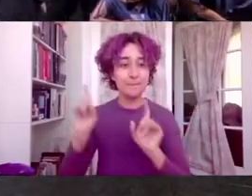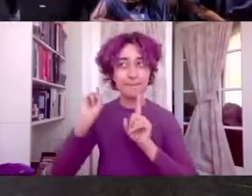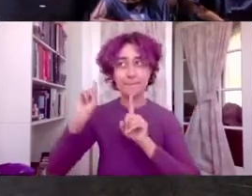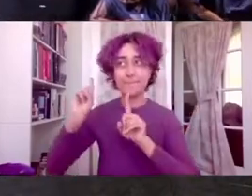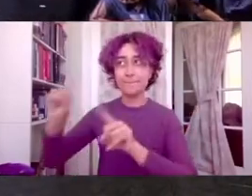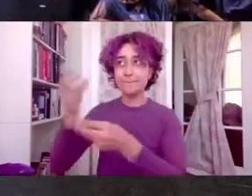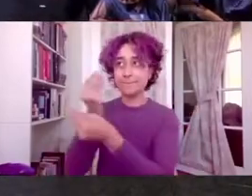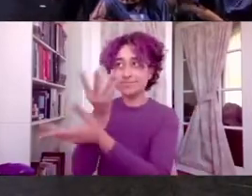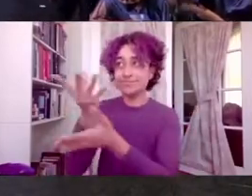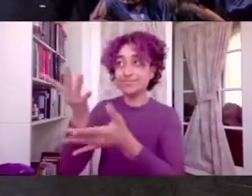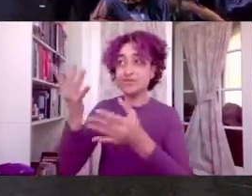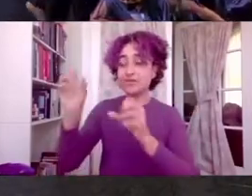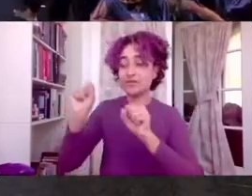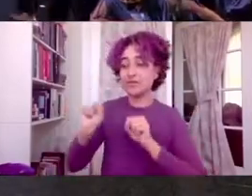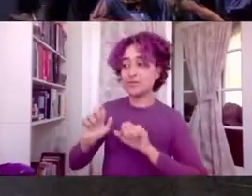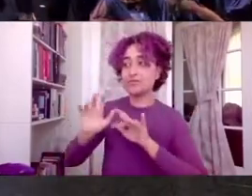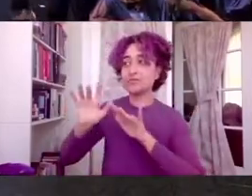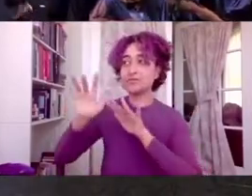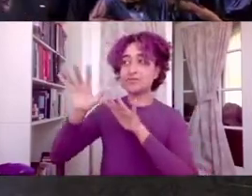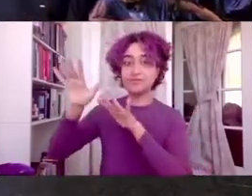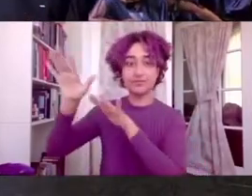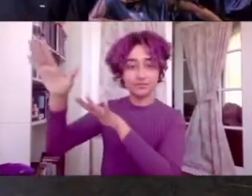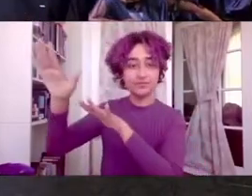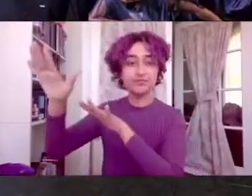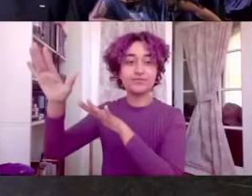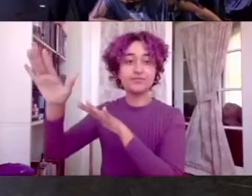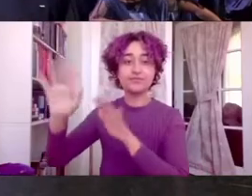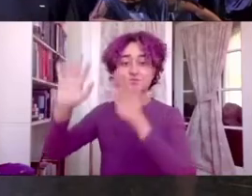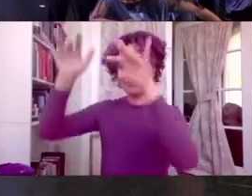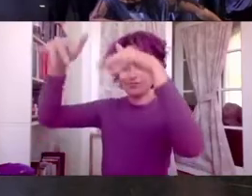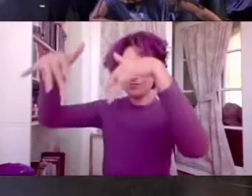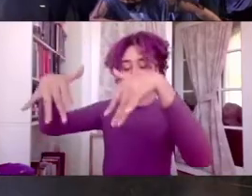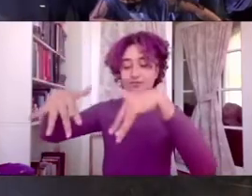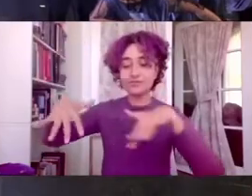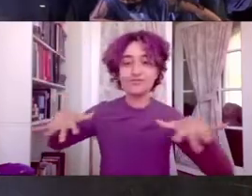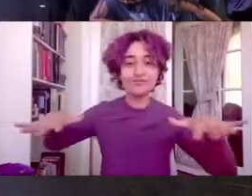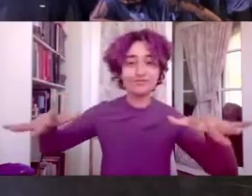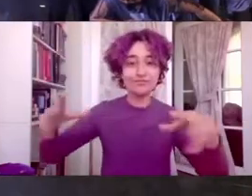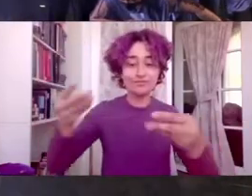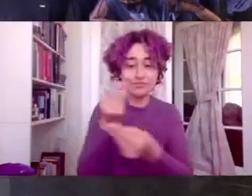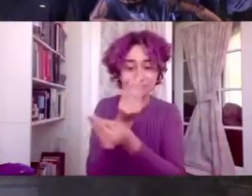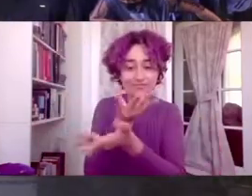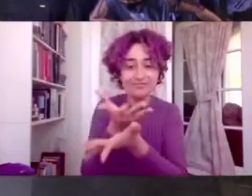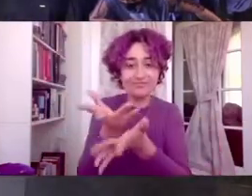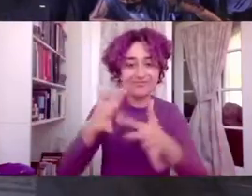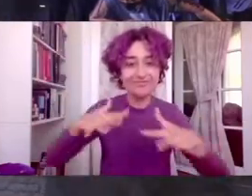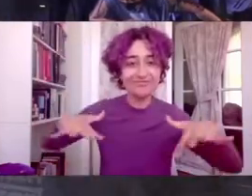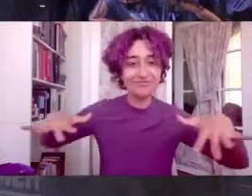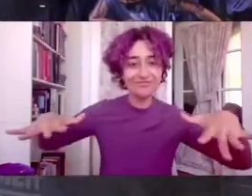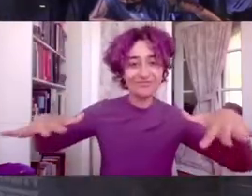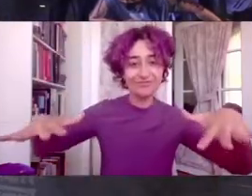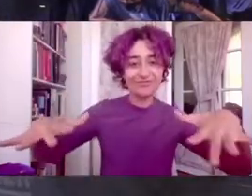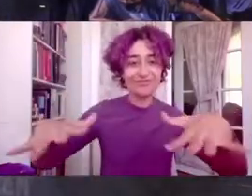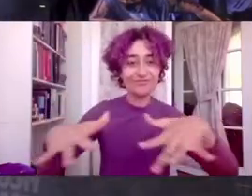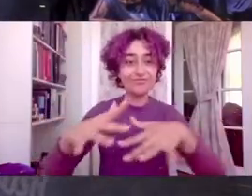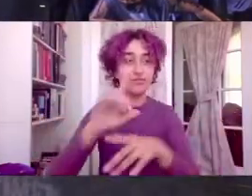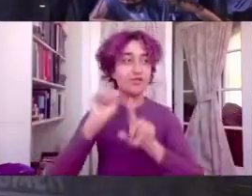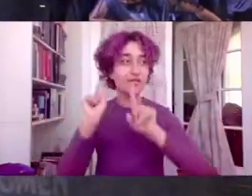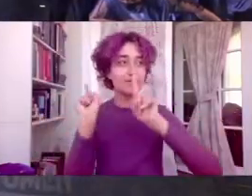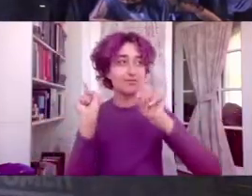Go tell it on the mountain Over the hills and everywhere